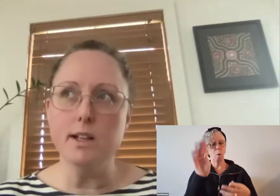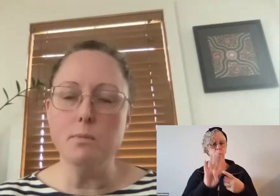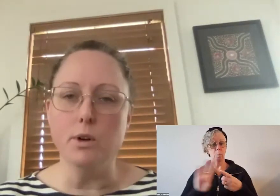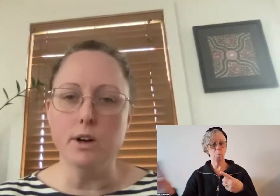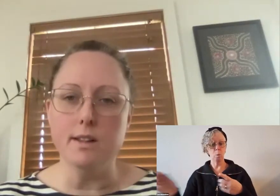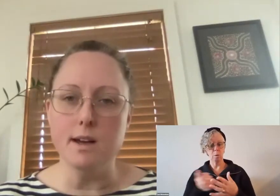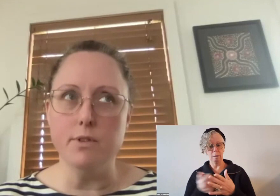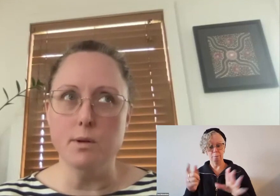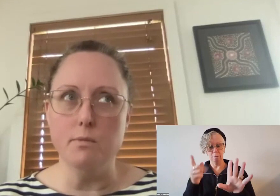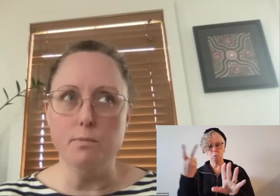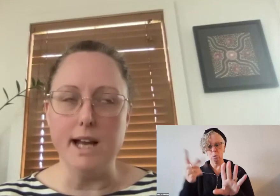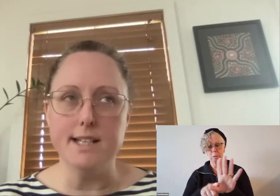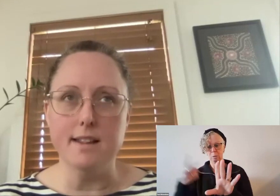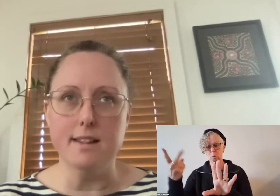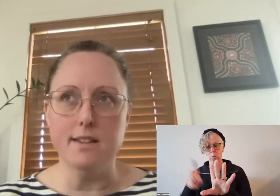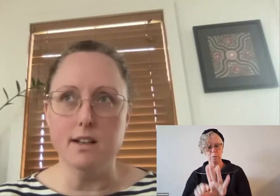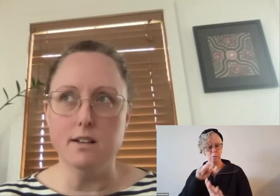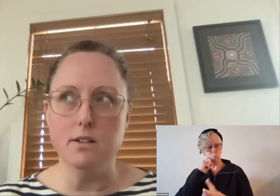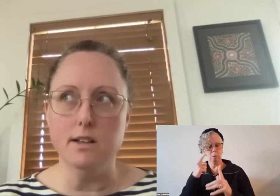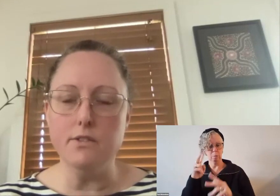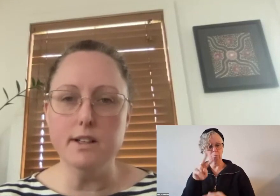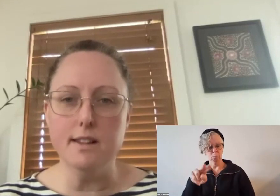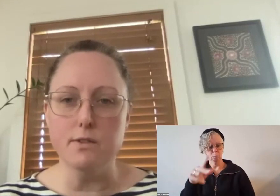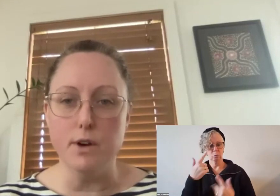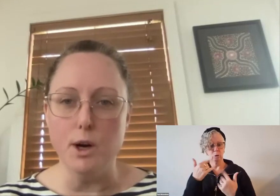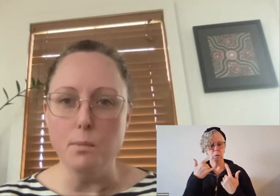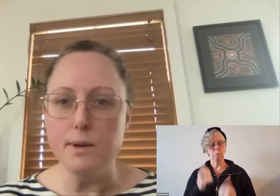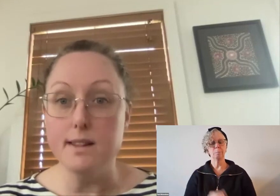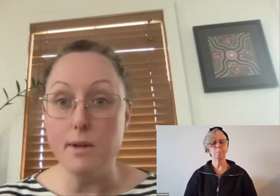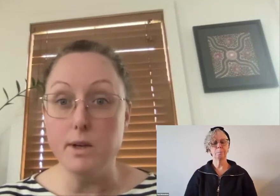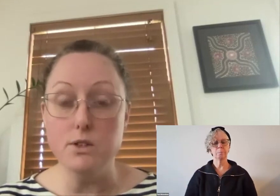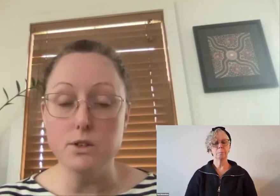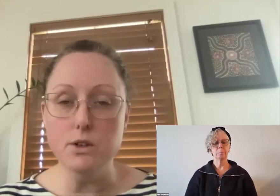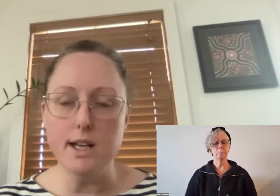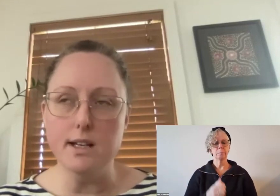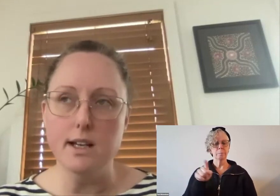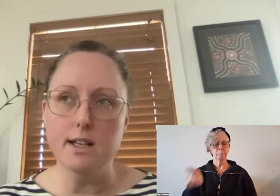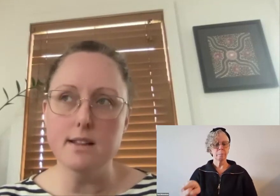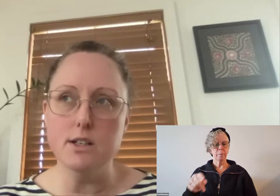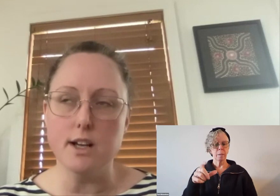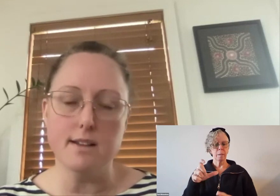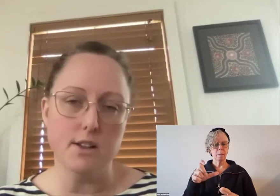A really important concept for BlakDance is that governance is a verb. It's something we do it, it isn't just a structure.